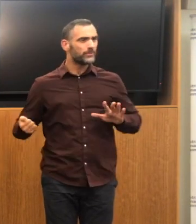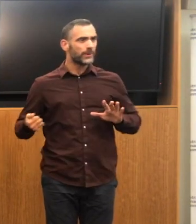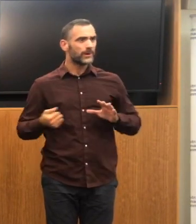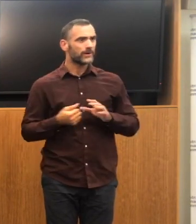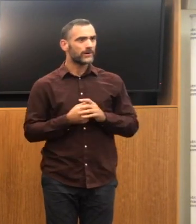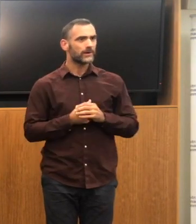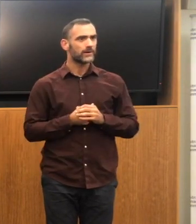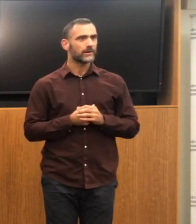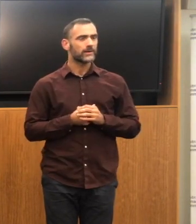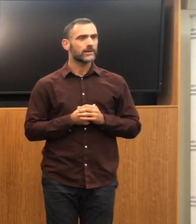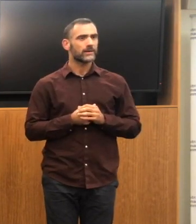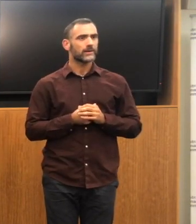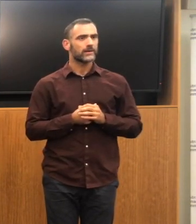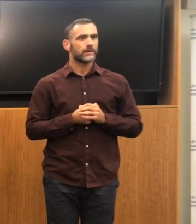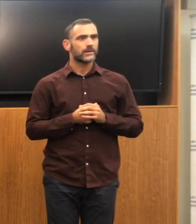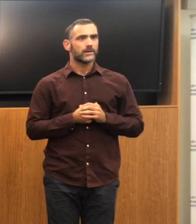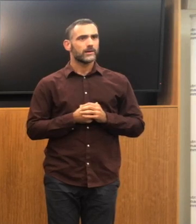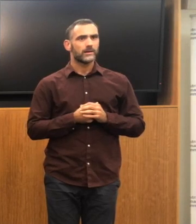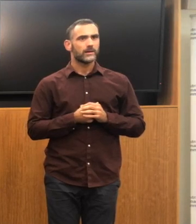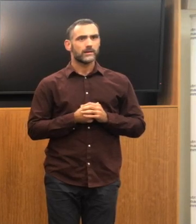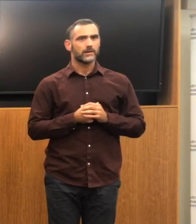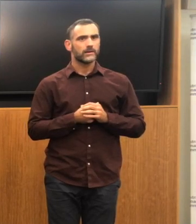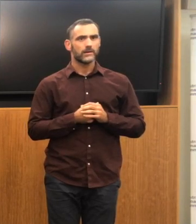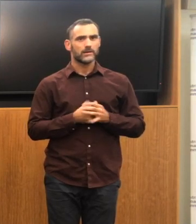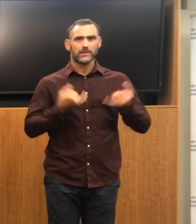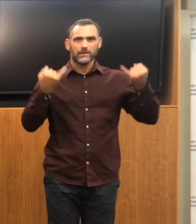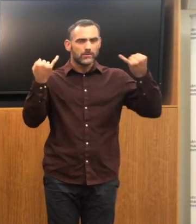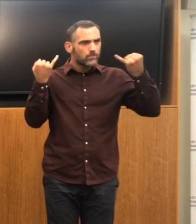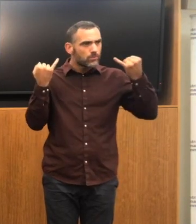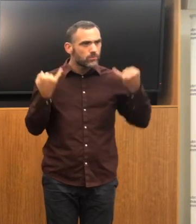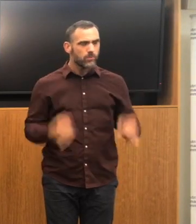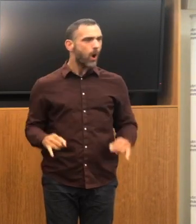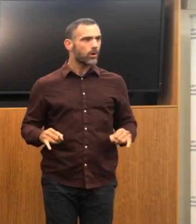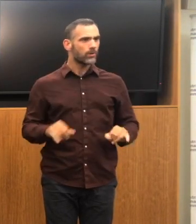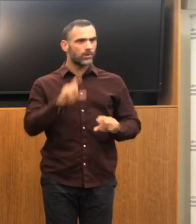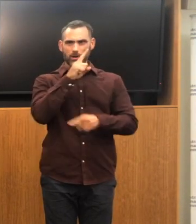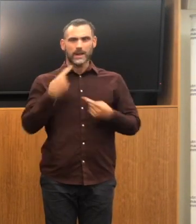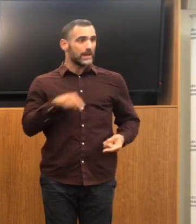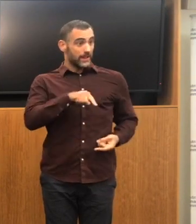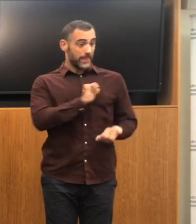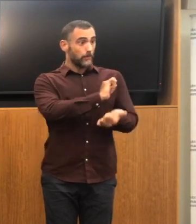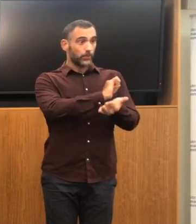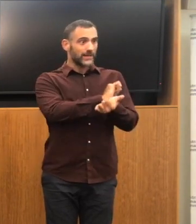I mean, this is absurd. These prisons have to be closed down.